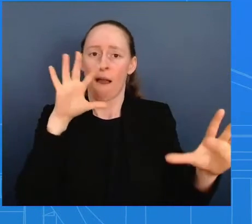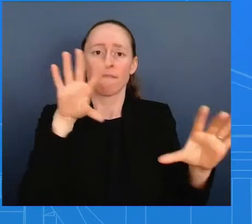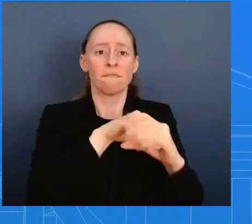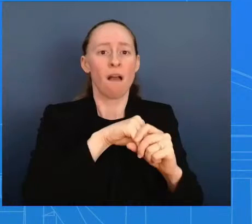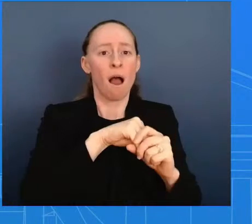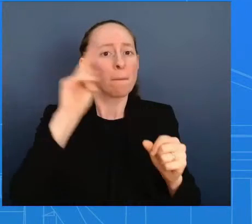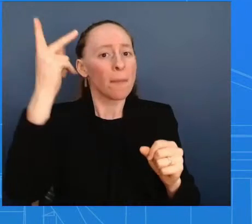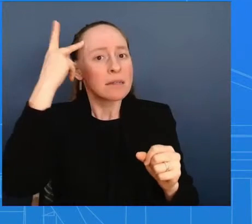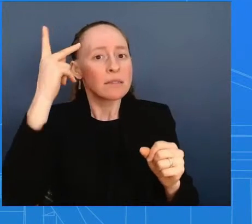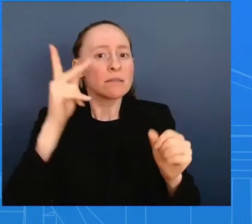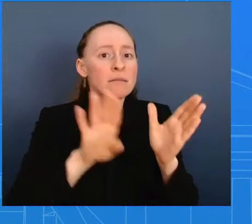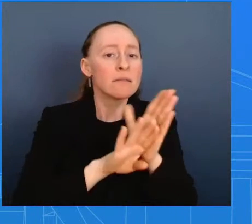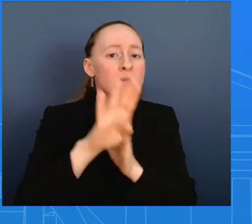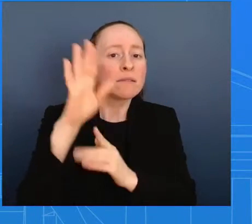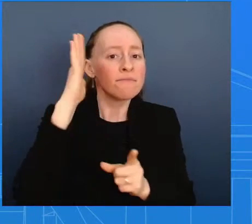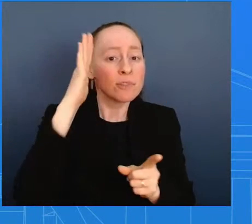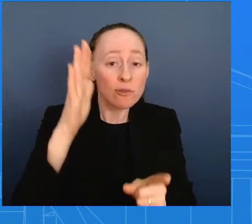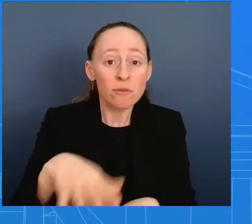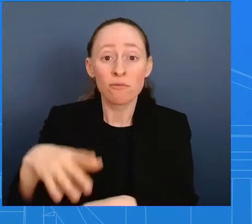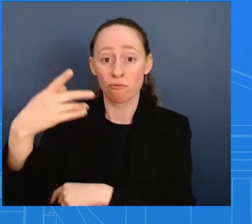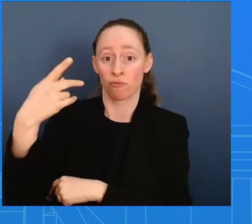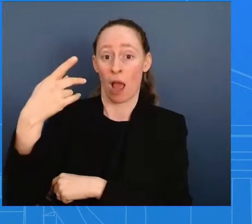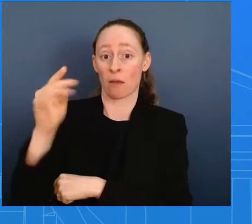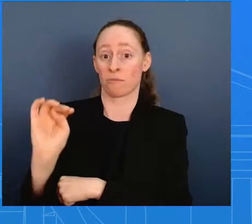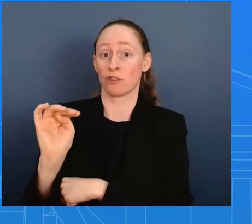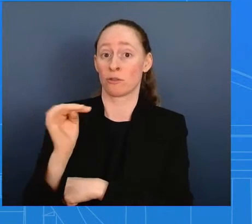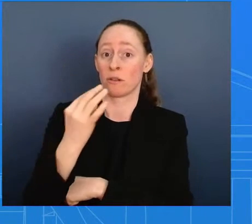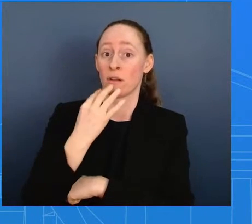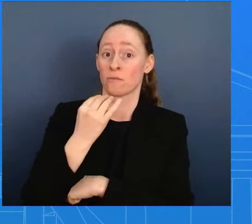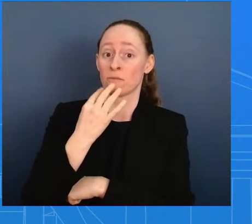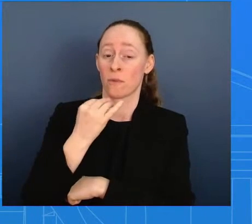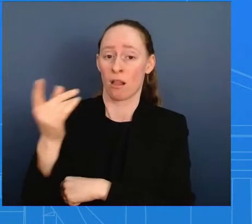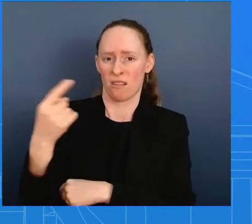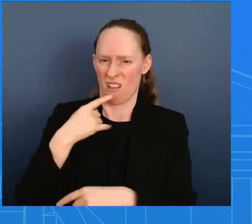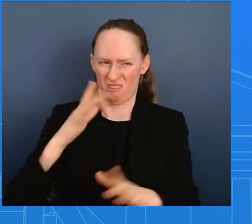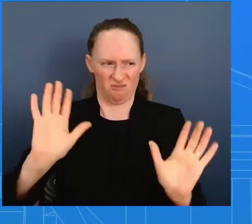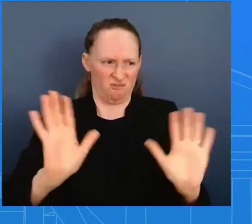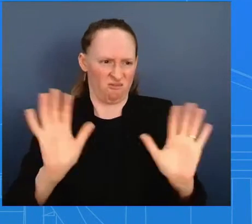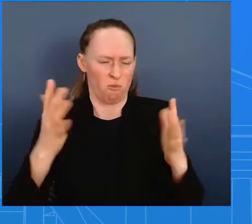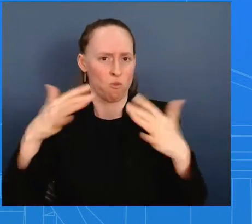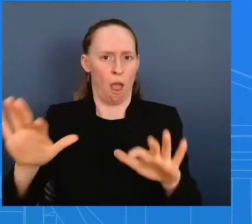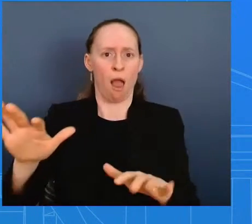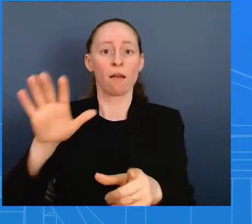to take part or a two-state solution. So, what's your vision when it comes to the day after?